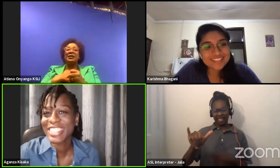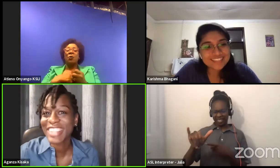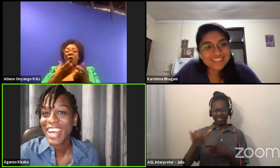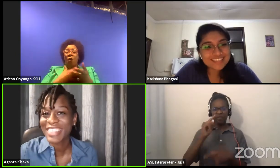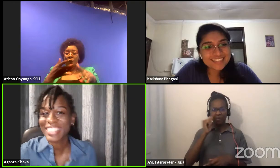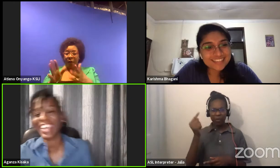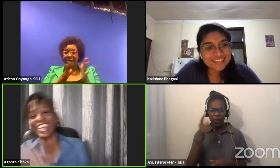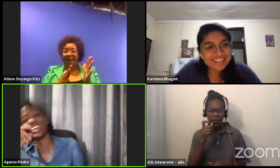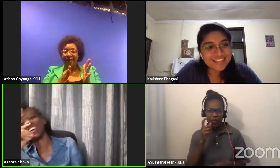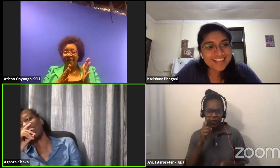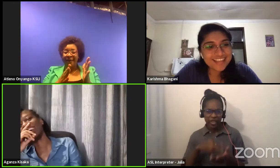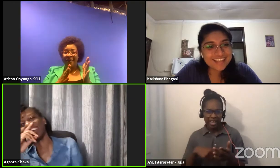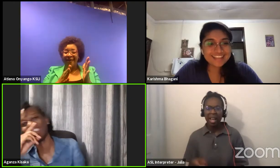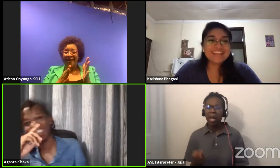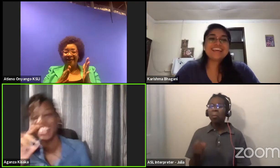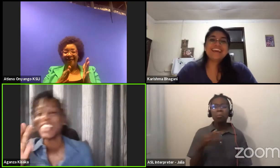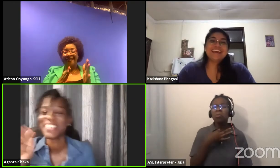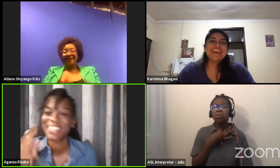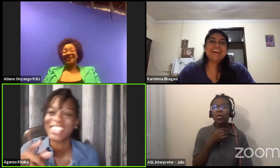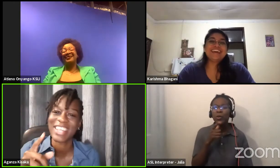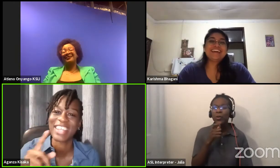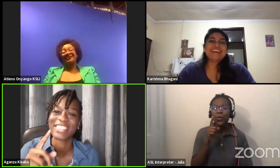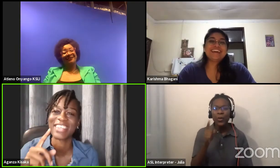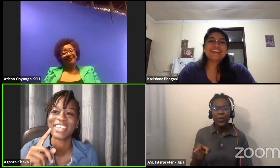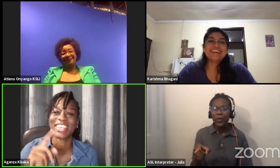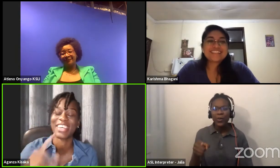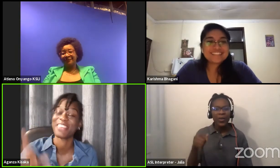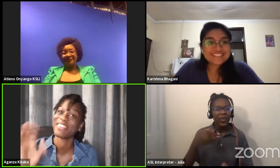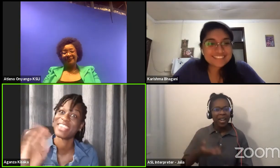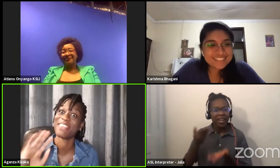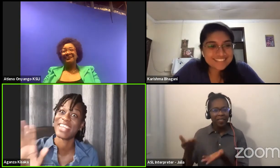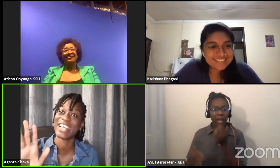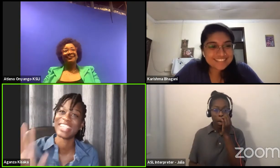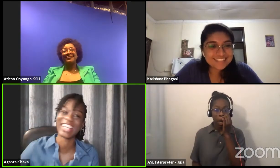You read Stanislavski. Stanislavski, really really.